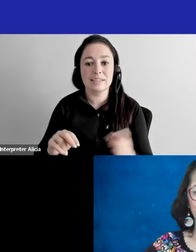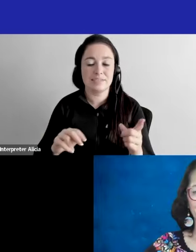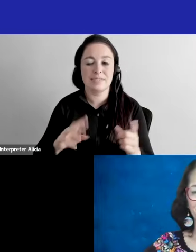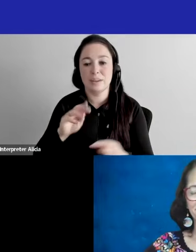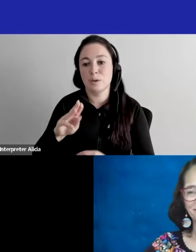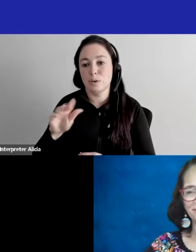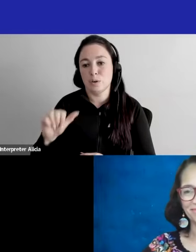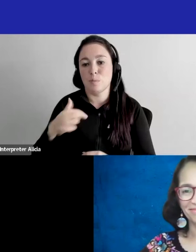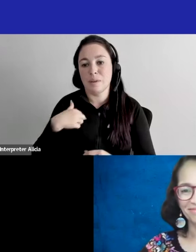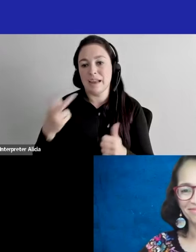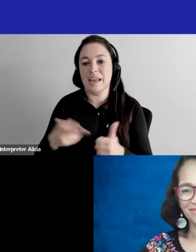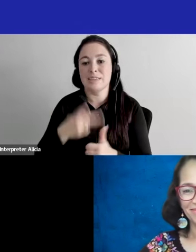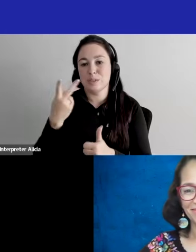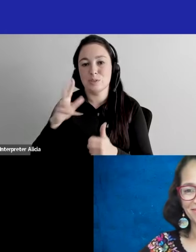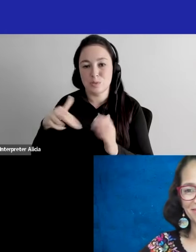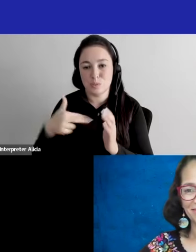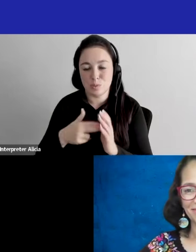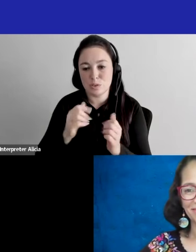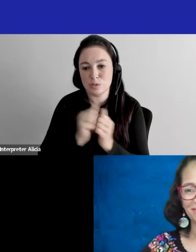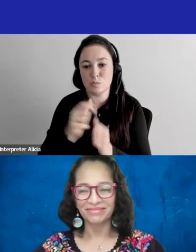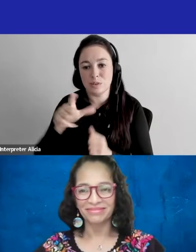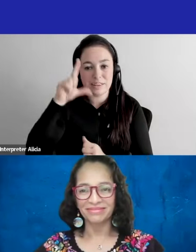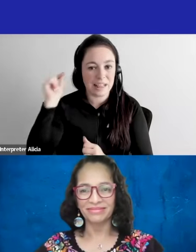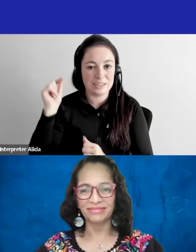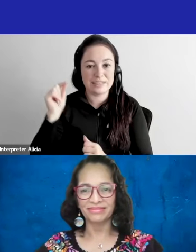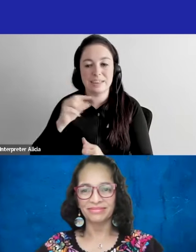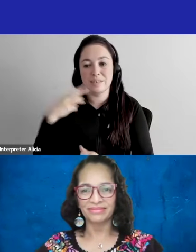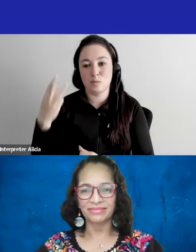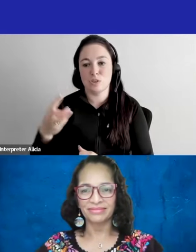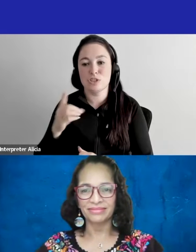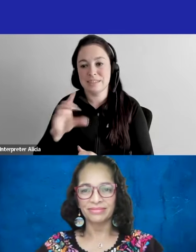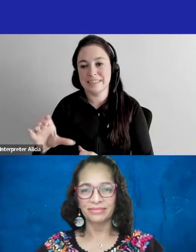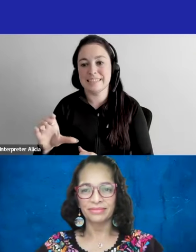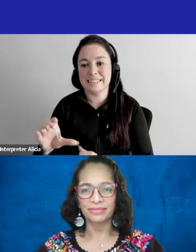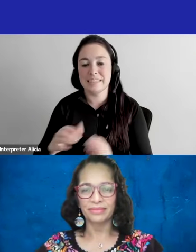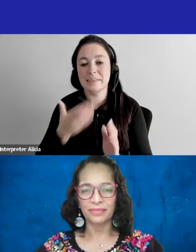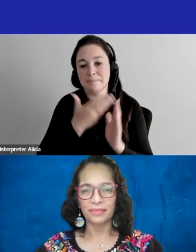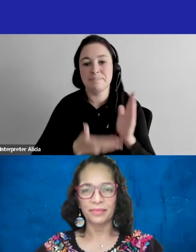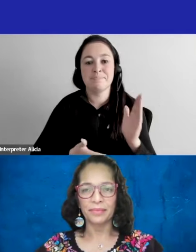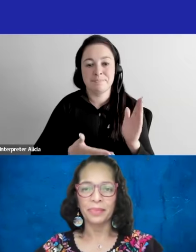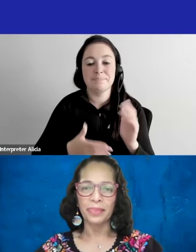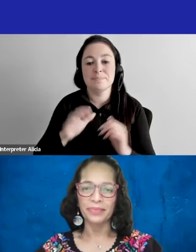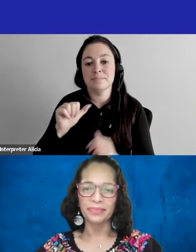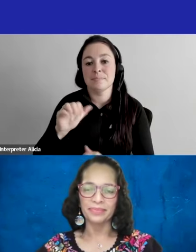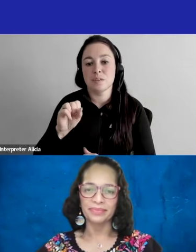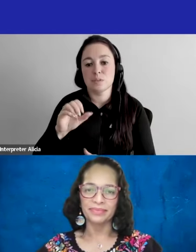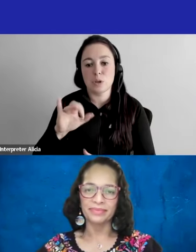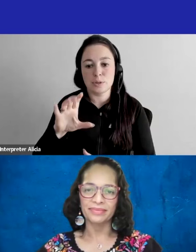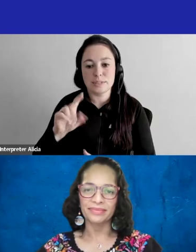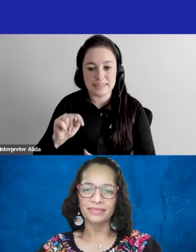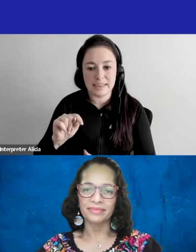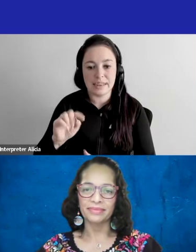Gallaudet University in Washington, D.C. She is an associate ombuds in the office of the